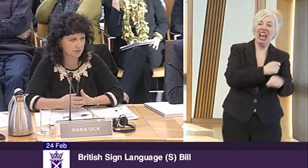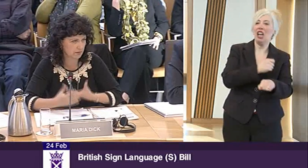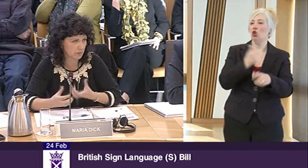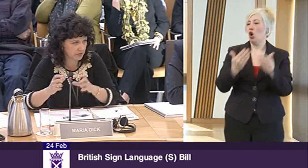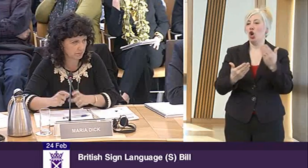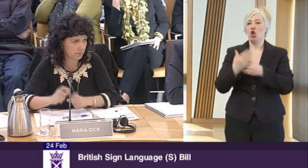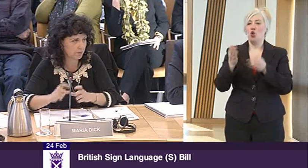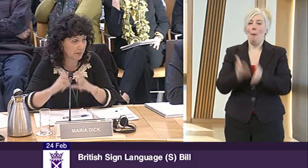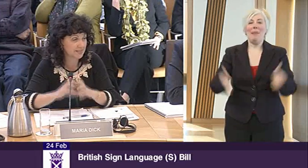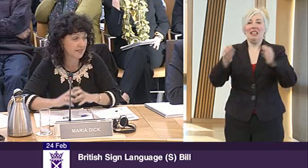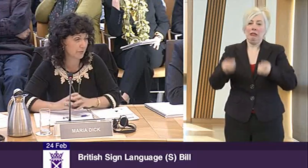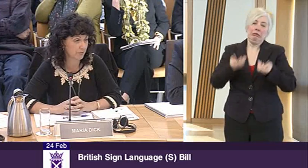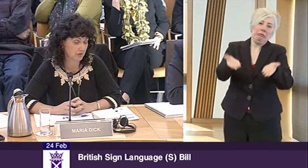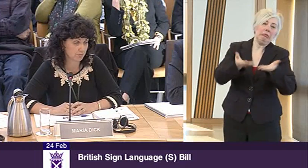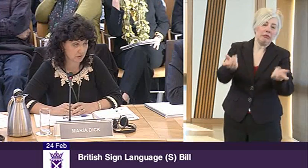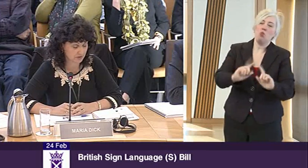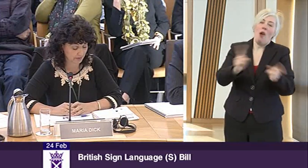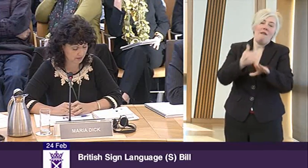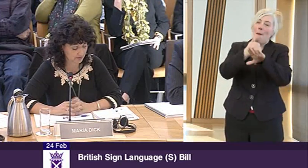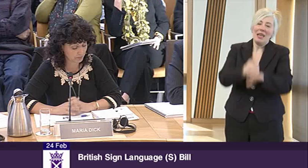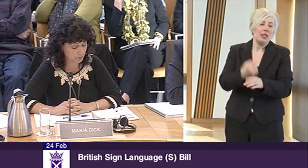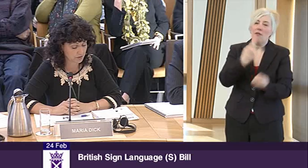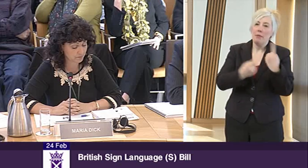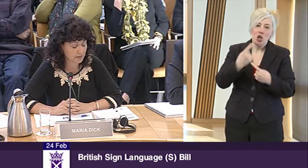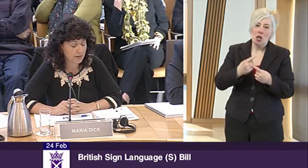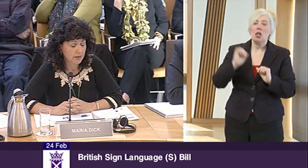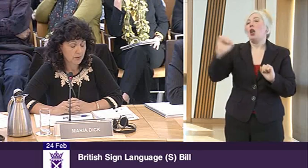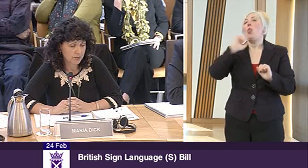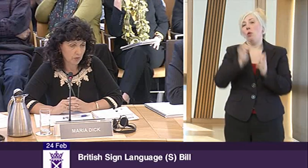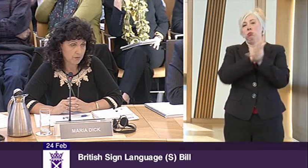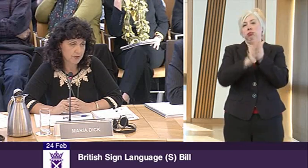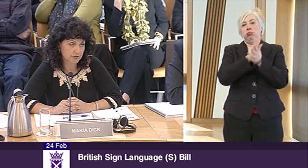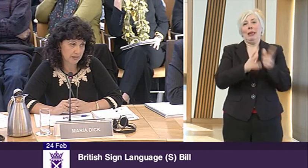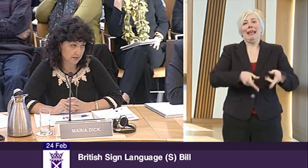or new bins being issued—the kind of information that is basic but important.